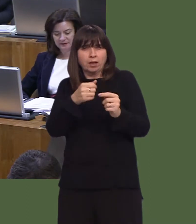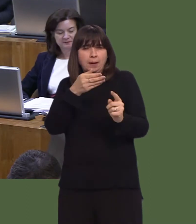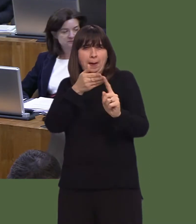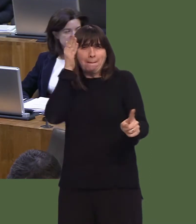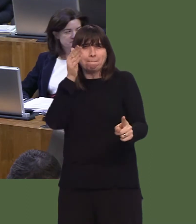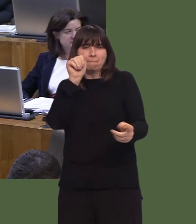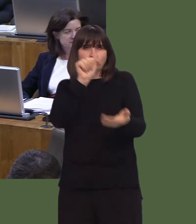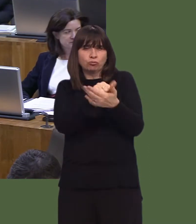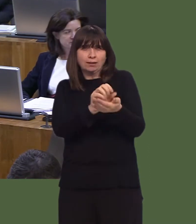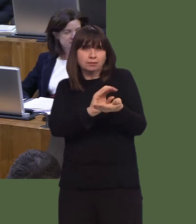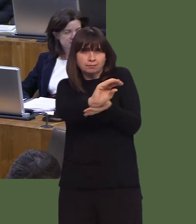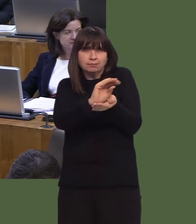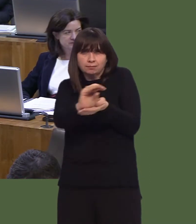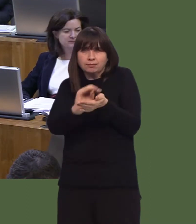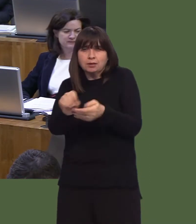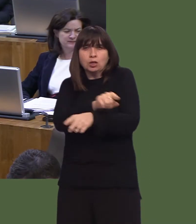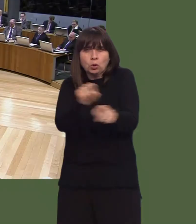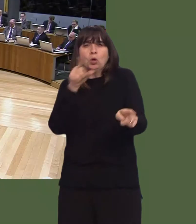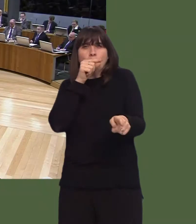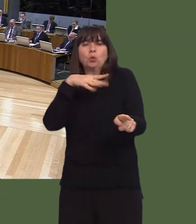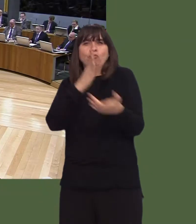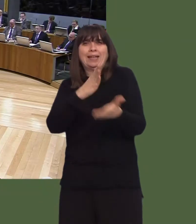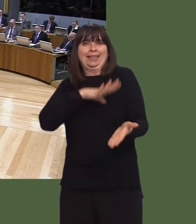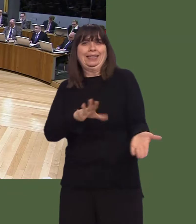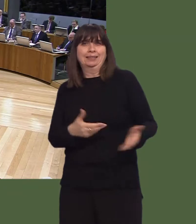resources towards those groups that need it most?